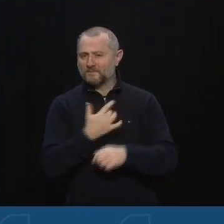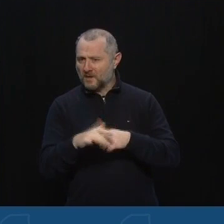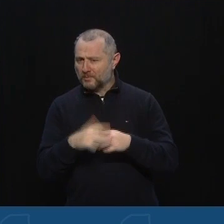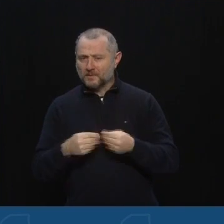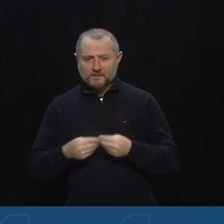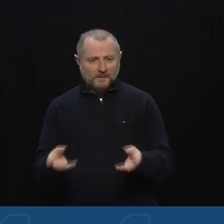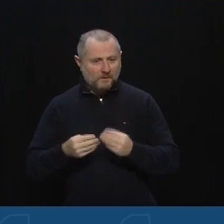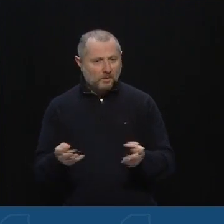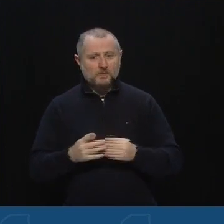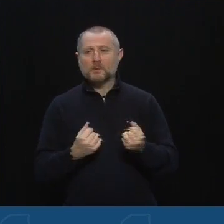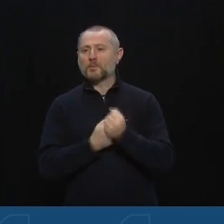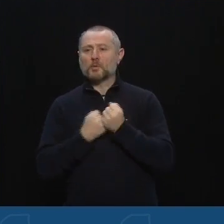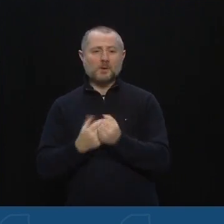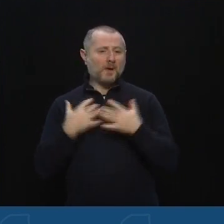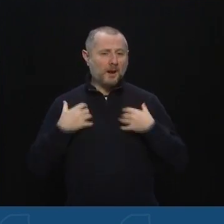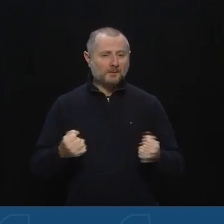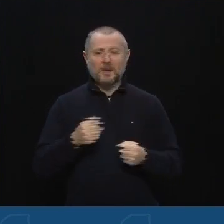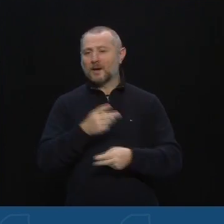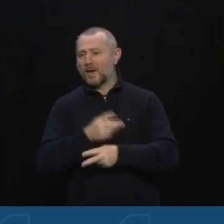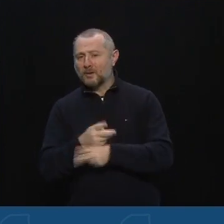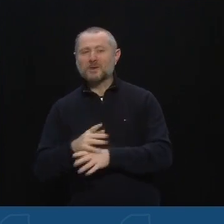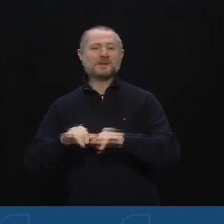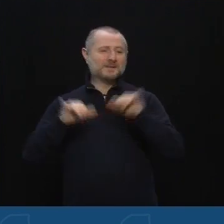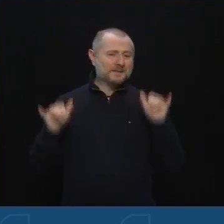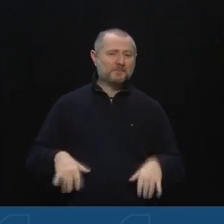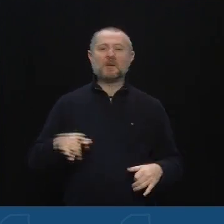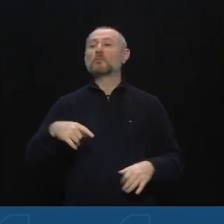MORE AVAILABLE, GETTING THE BOOSTERS OUT TO PEOPLE, SUPPORTING OUR HEALTHCARE